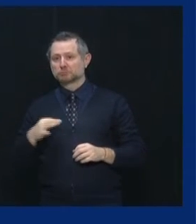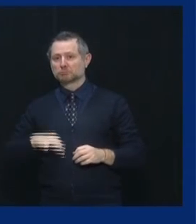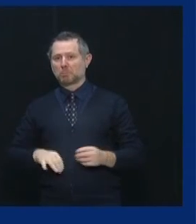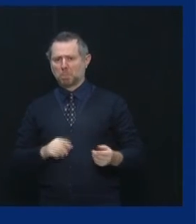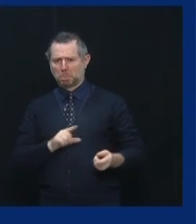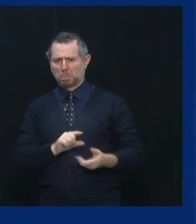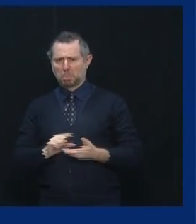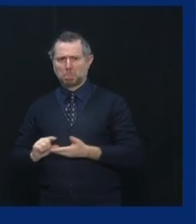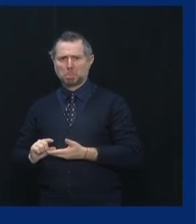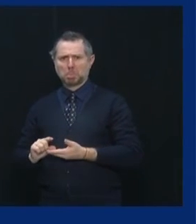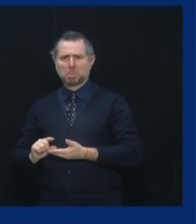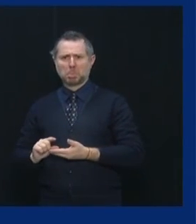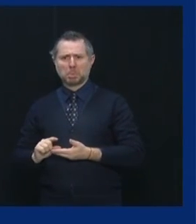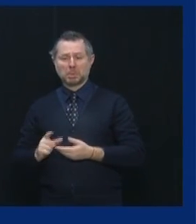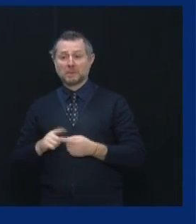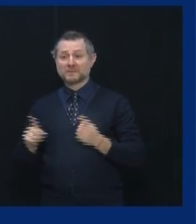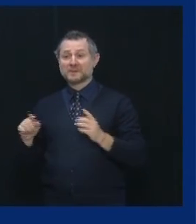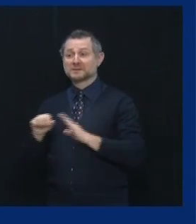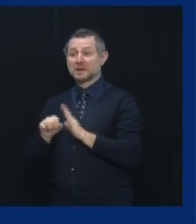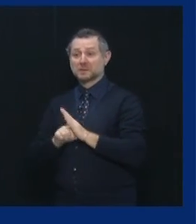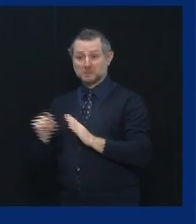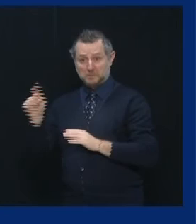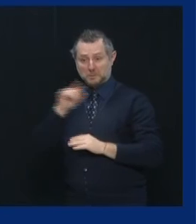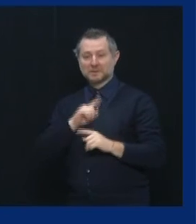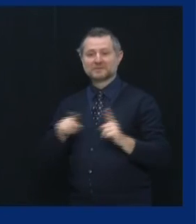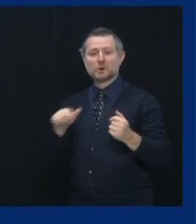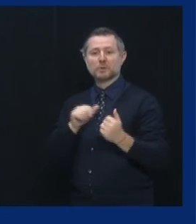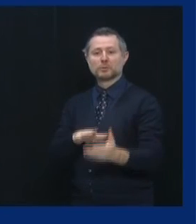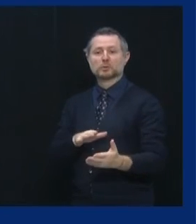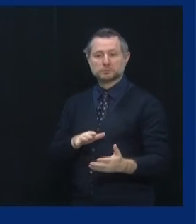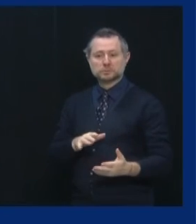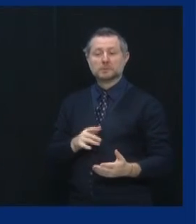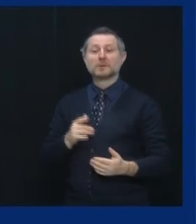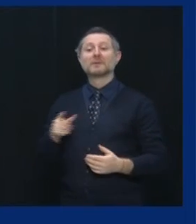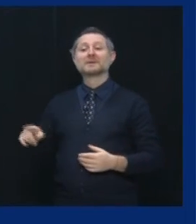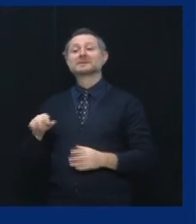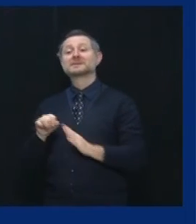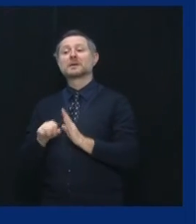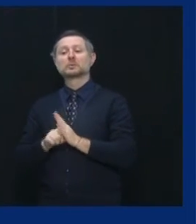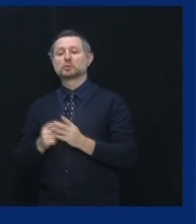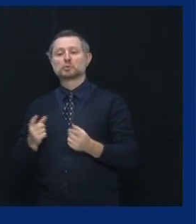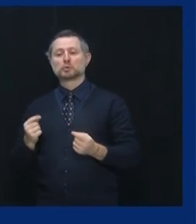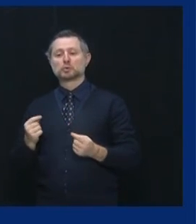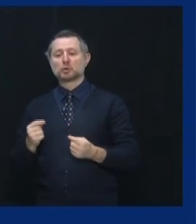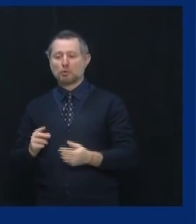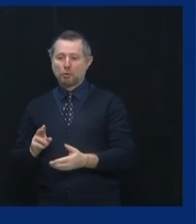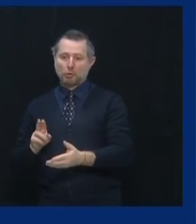BEING TALKED ABOUT. EVERYBODY ELSE IS MAKING MONEY OFF OF SPORTS BETTING. THE JURISDICTION IS NOT.